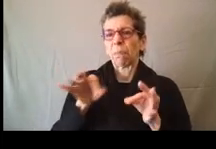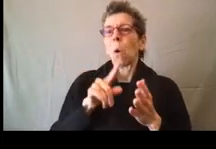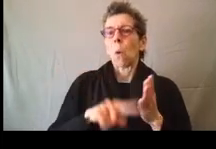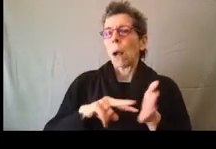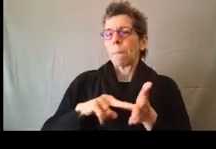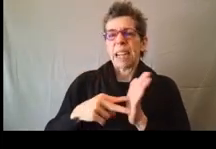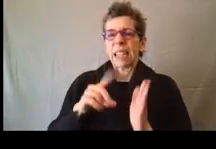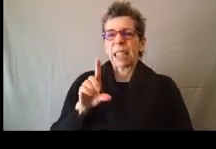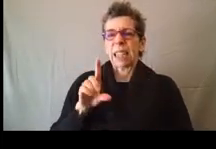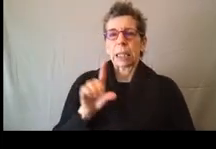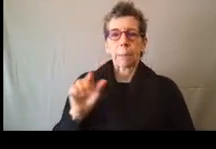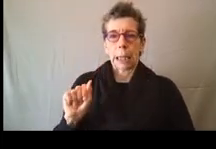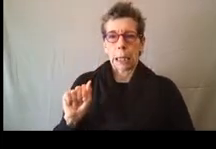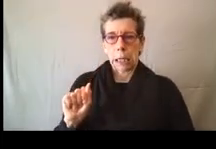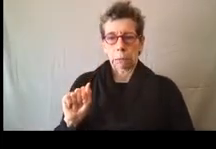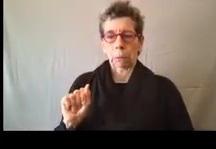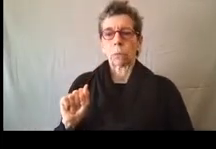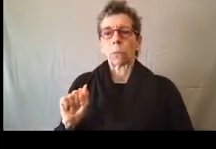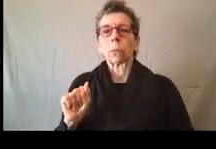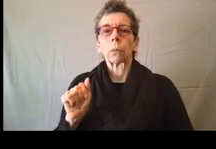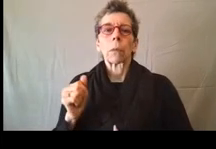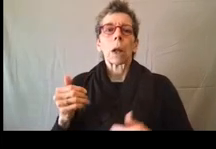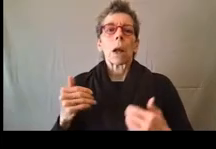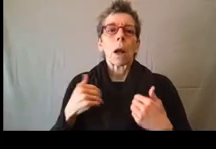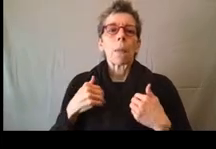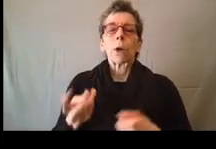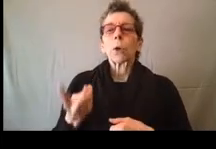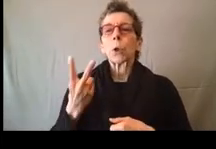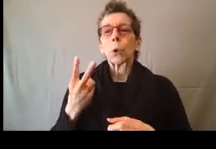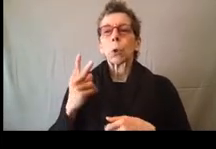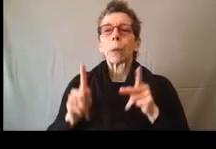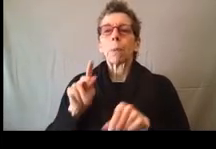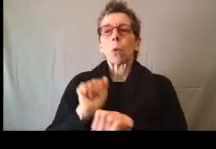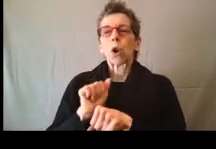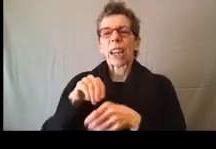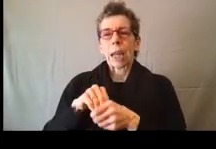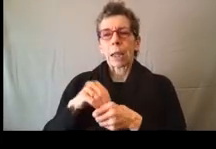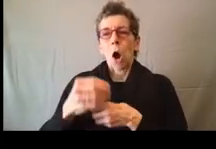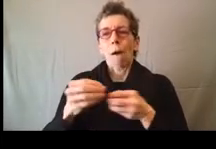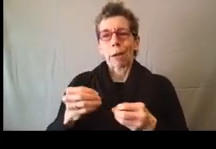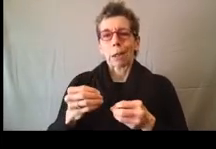Here you see there are two office workers. And one is the owner in blue, this guy is